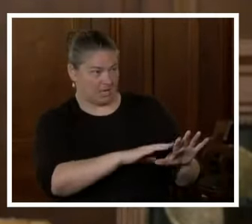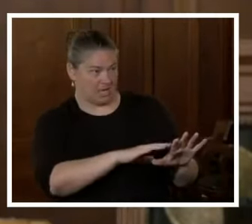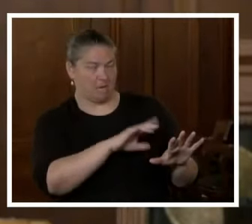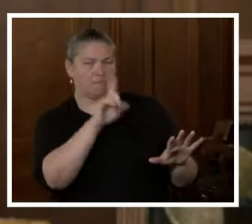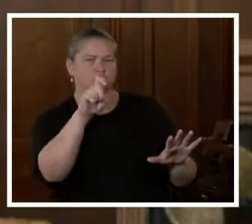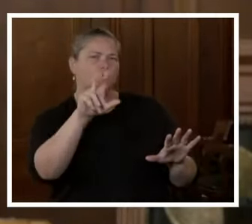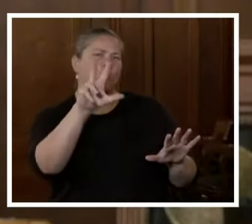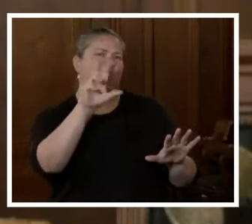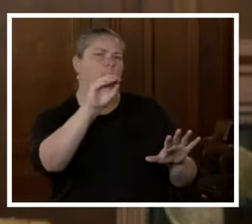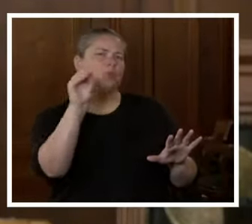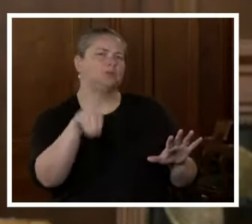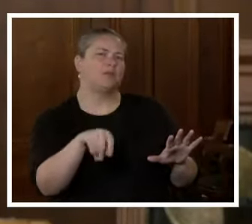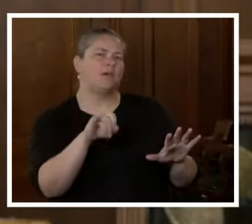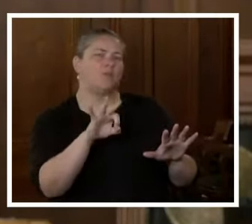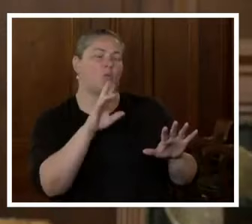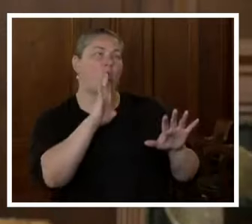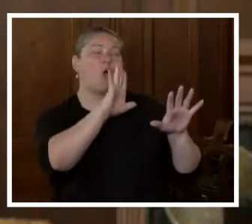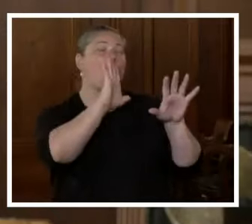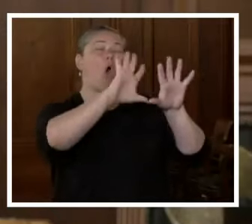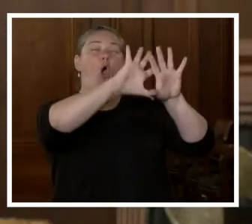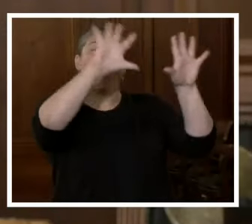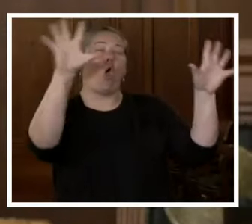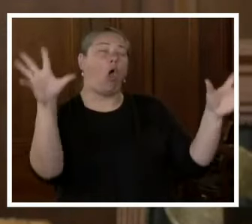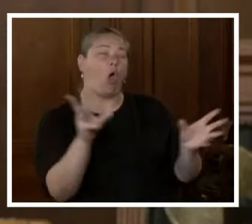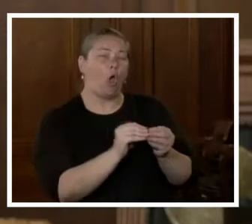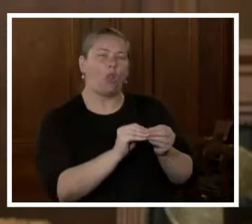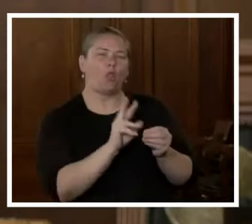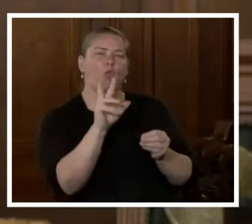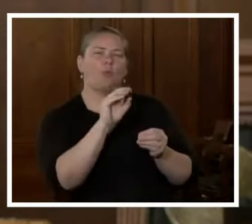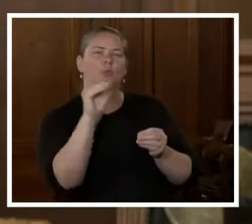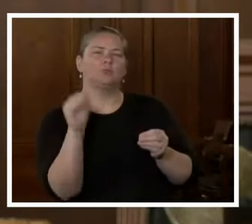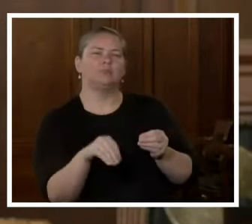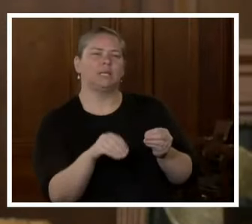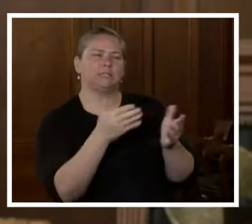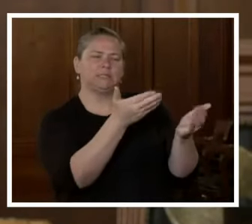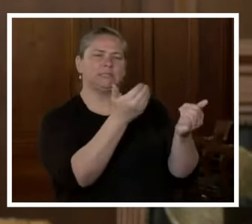THAT THERE'S GOING TO BE A SURGE AND IT'SY GOING TO BE PROBABLY A